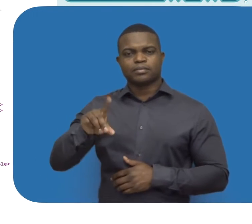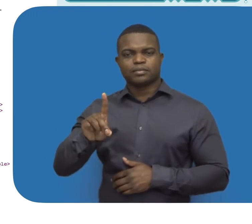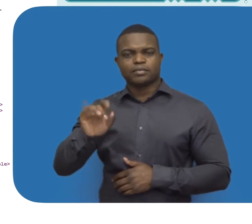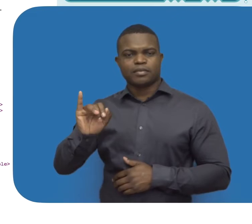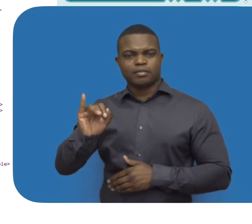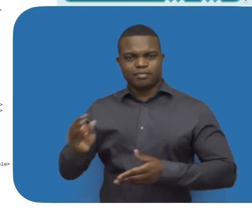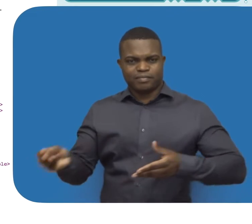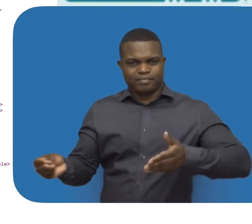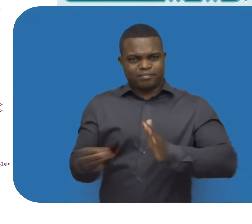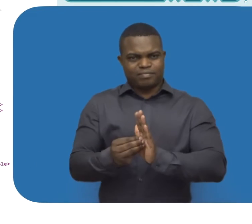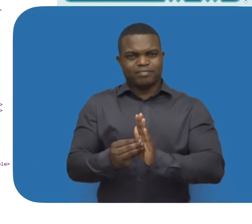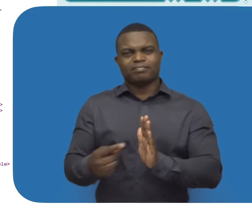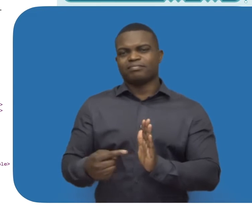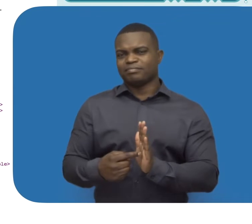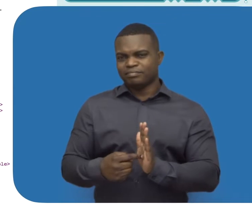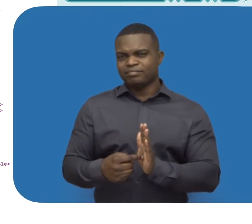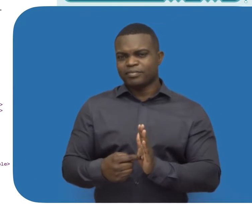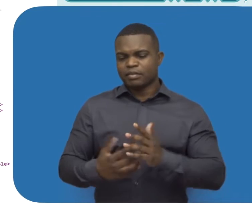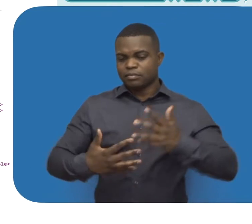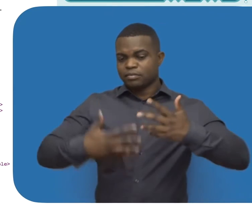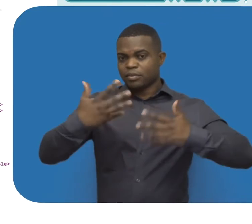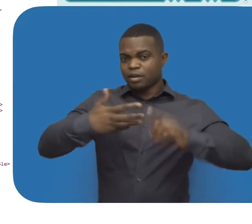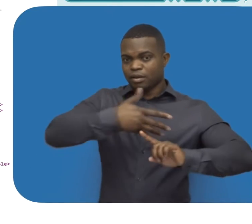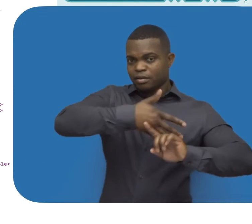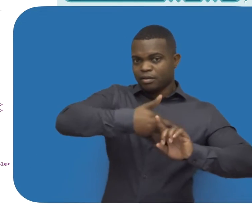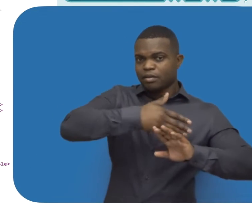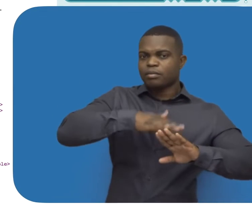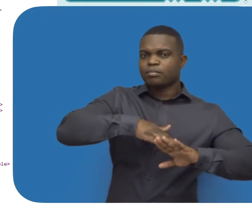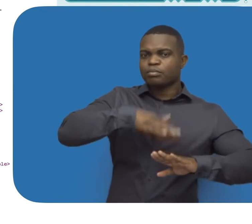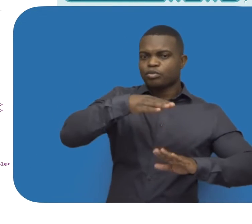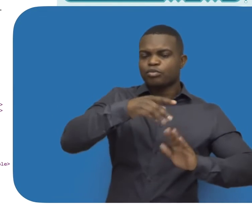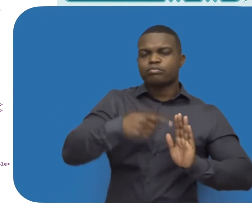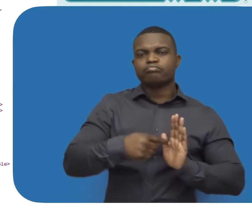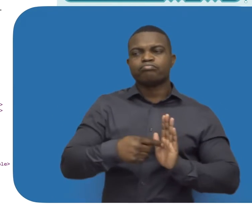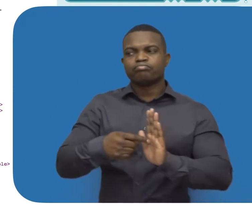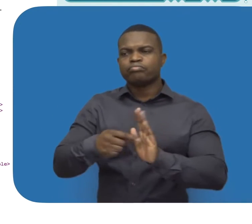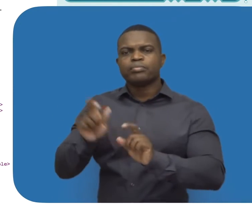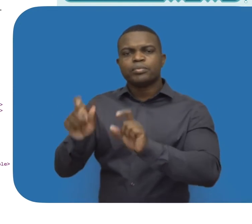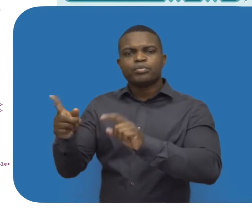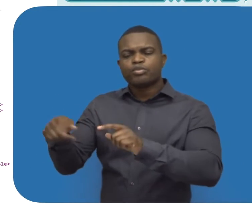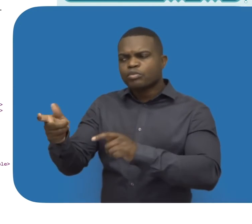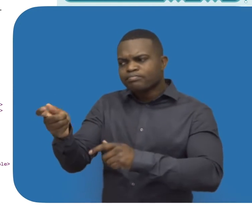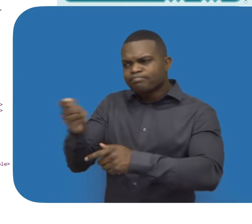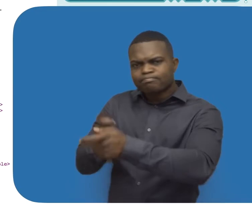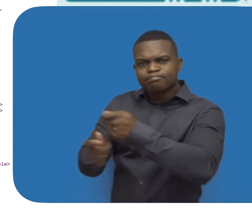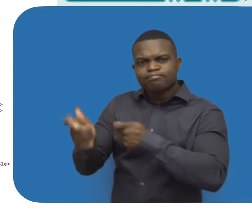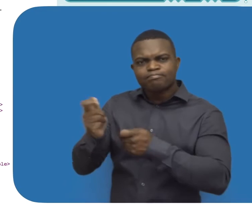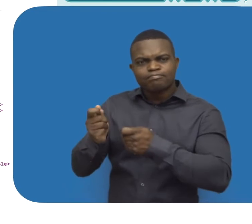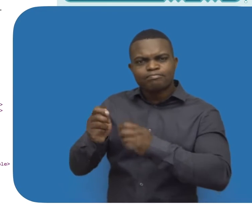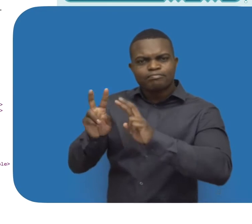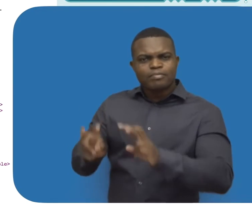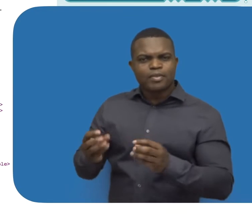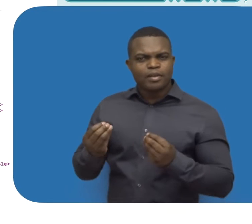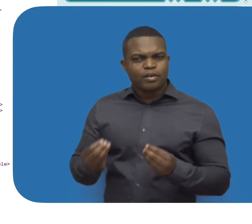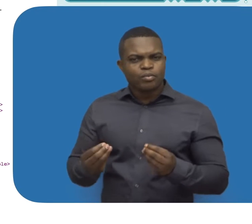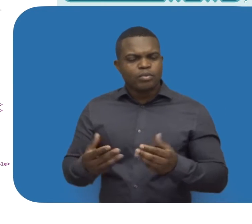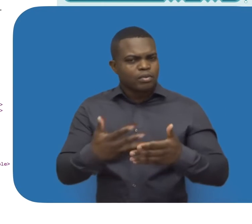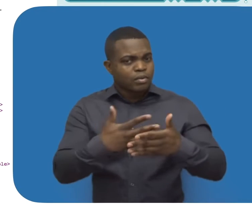In there we specify metadata about the participants, elicitation tasks, the languages of the primary and secondary data,